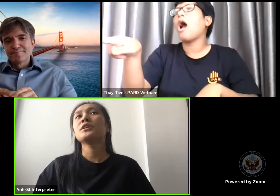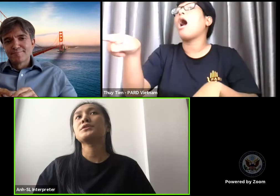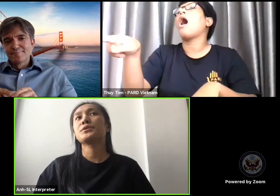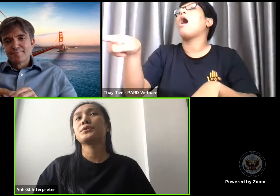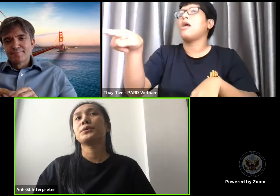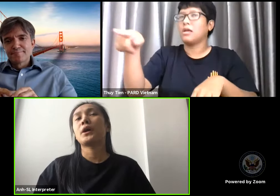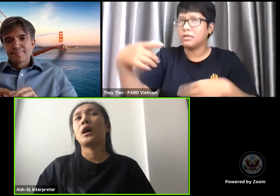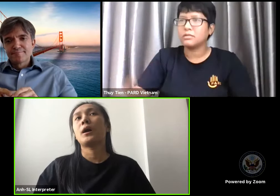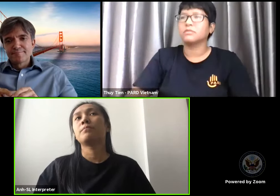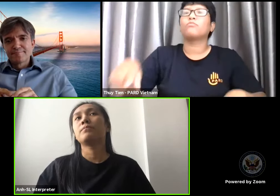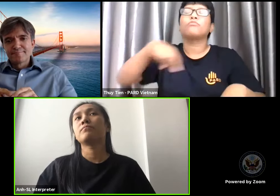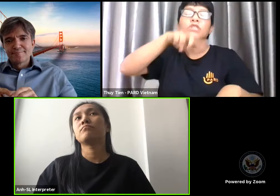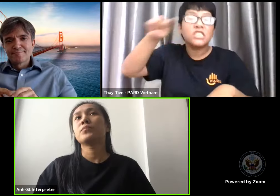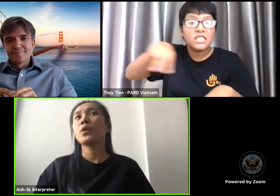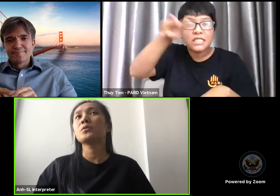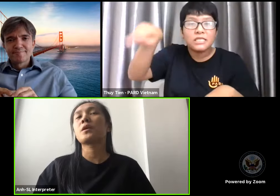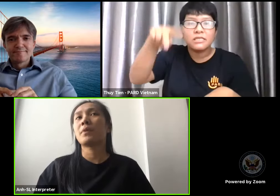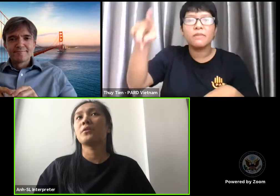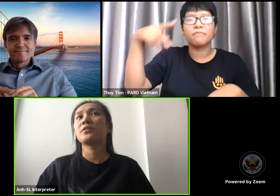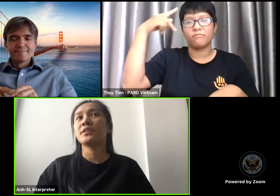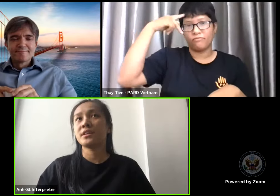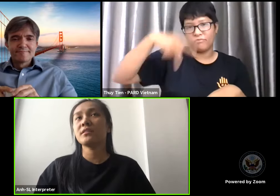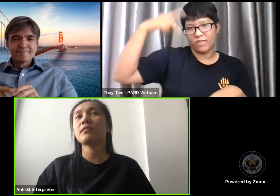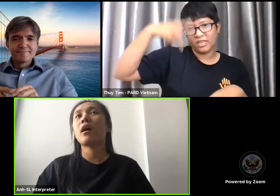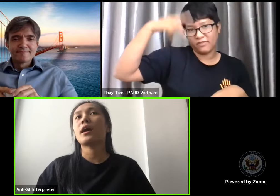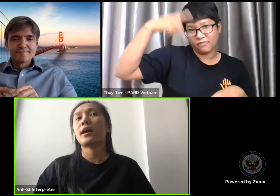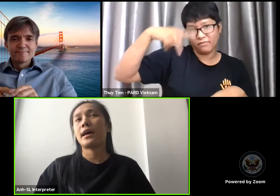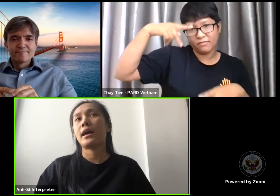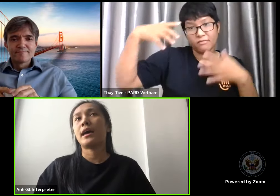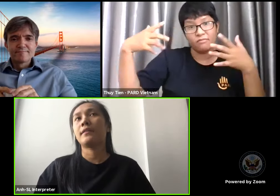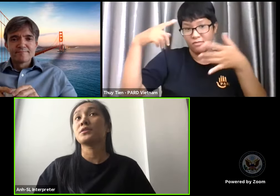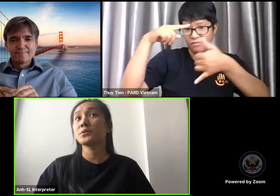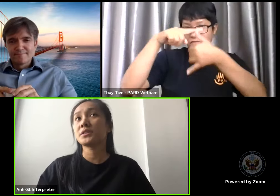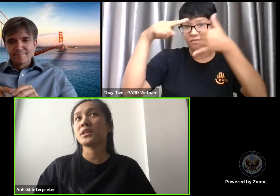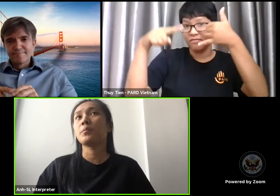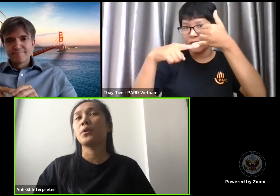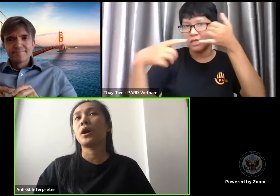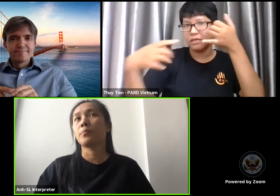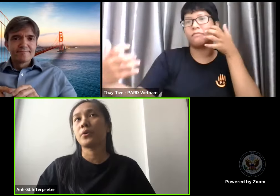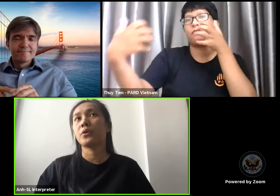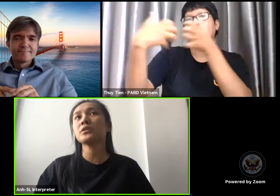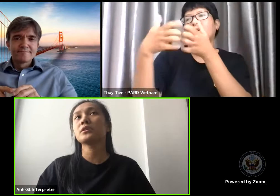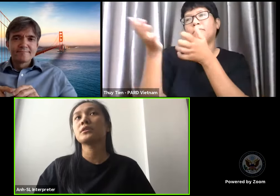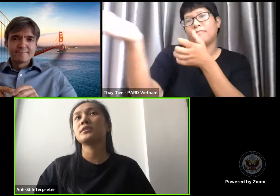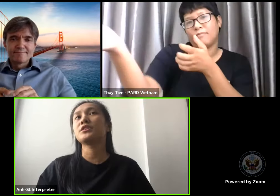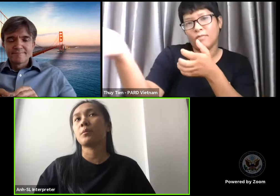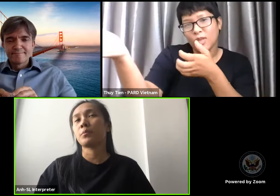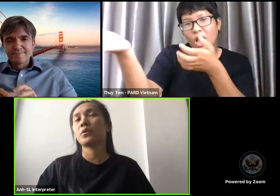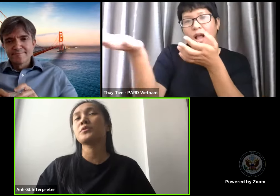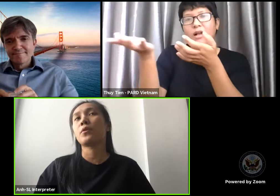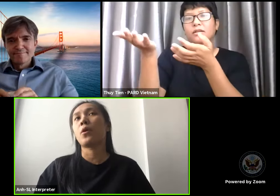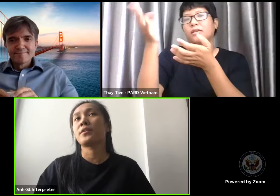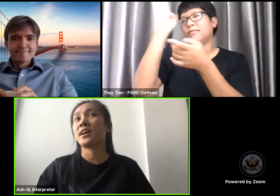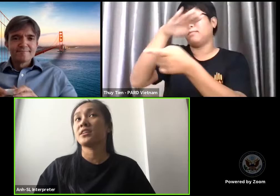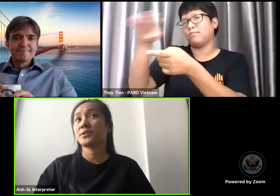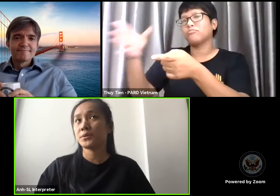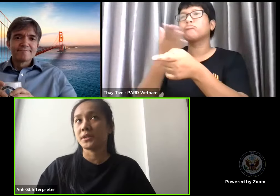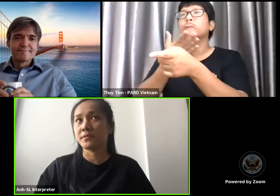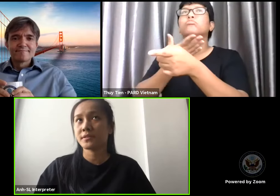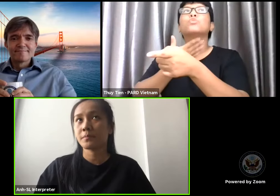need to know about the needs and the suitable approach, teaching approach for their students.